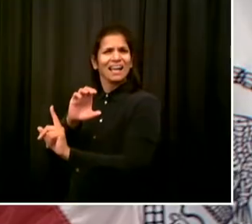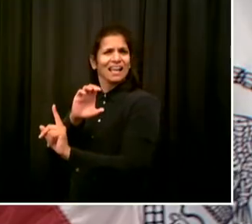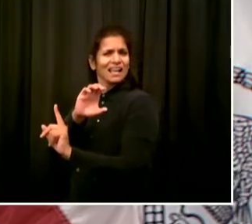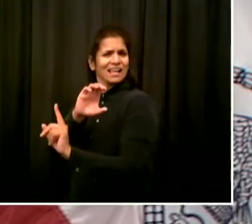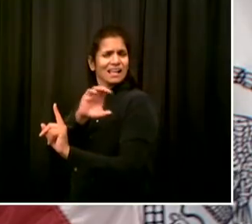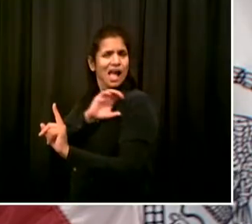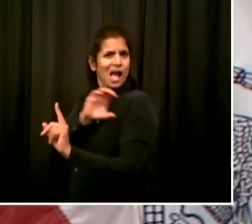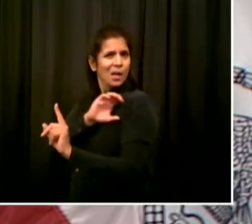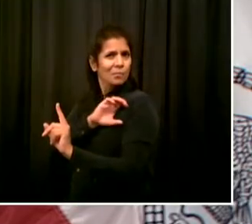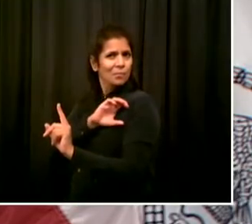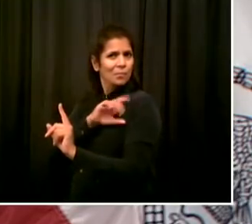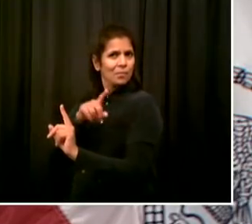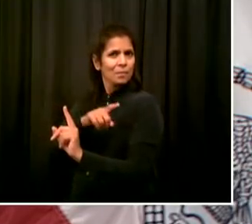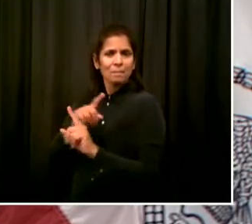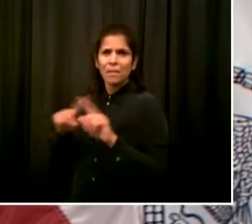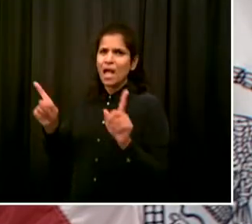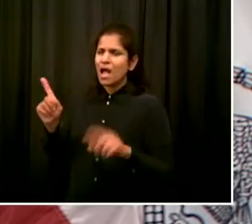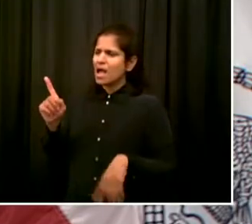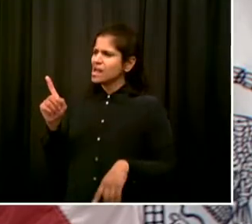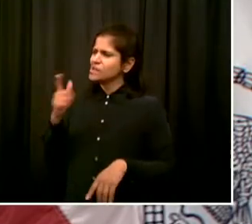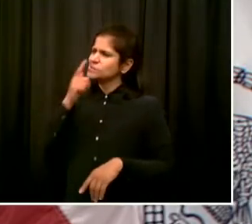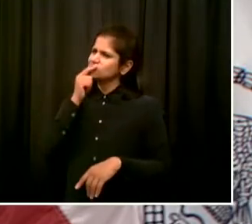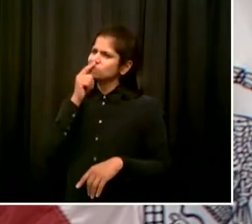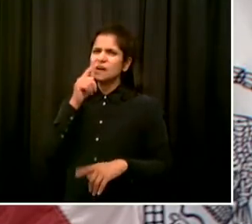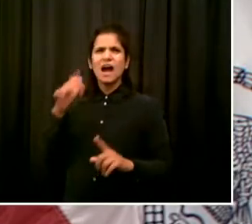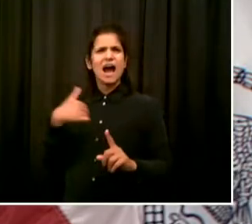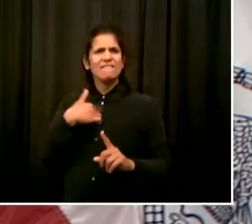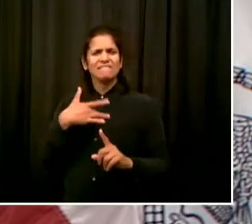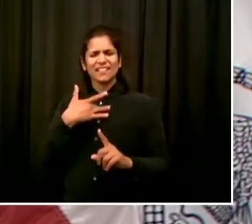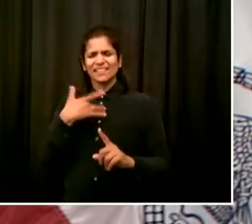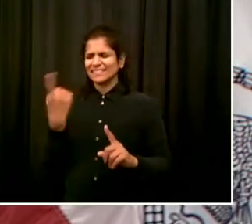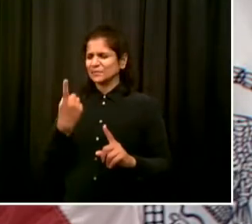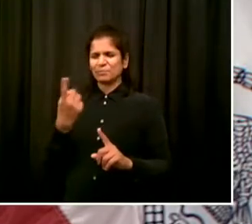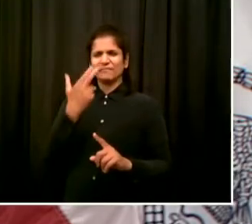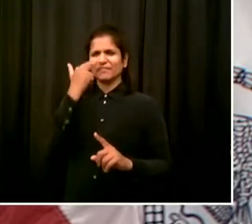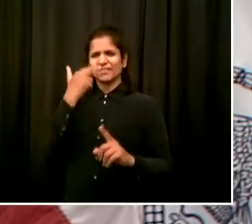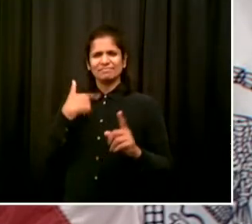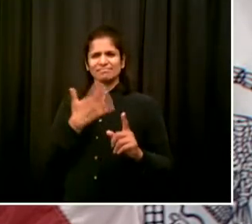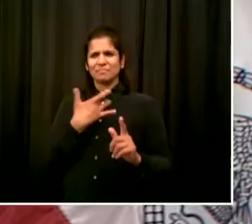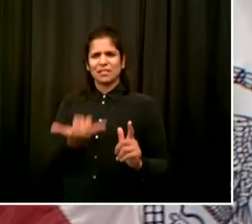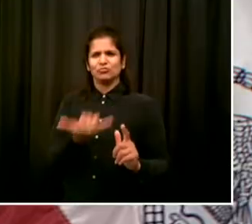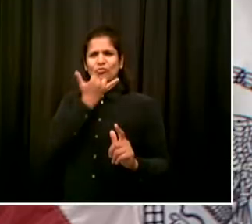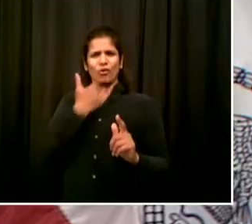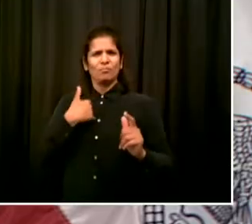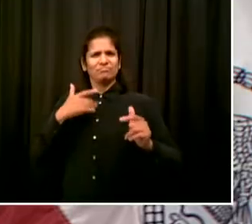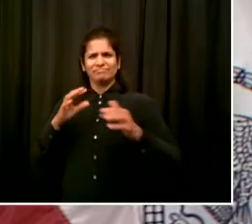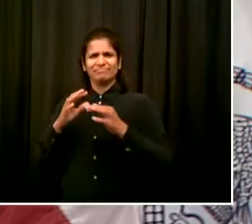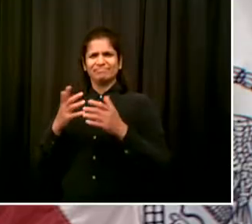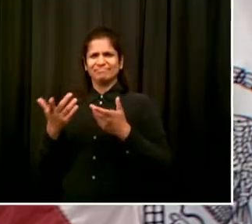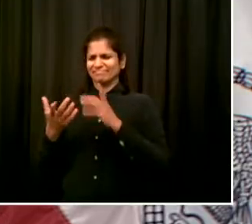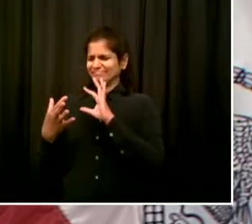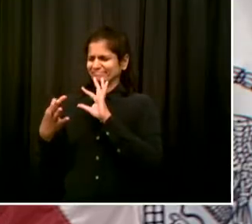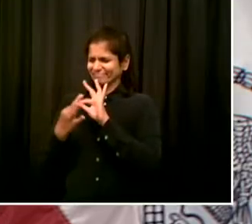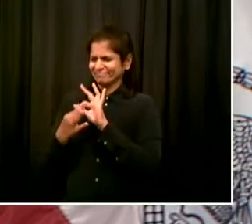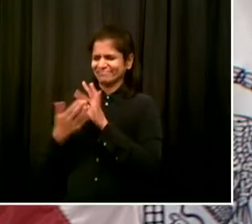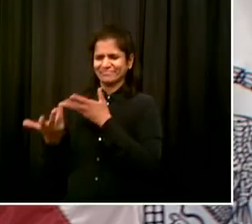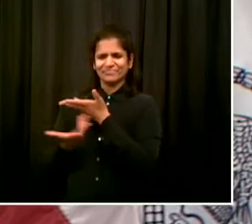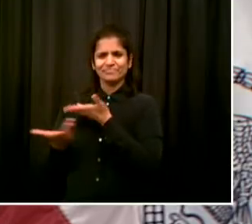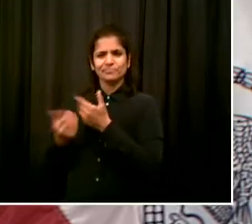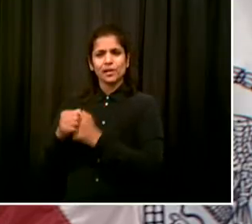IT TURNS OUT THAT THE CONNECTION WAS CLOSER THAN SUGGESTED. A LOT OF PEOPLE